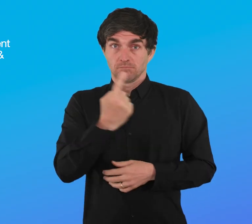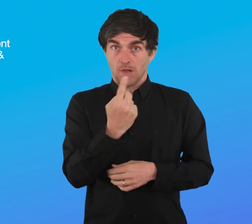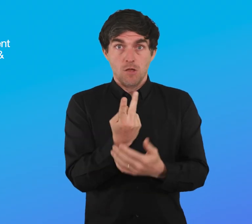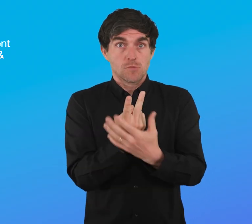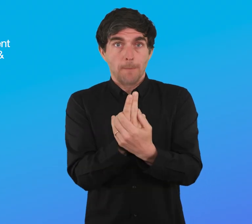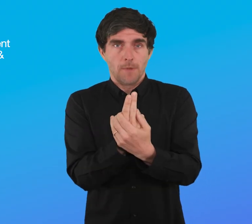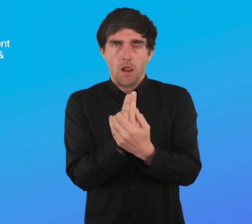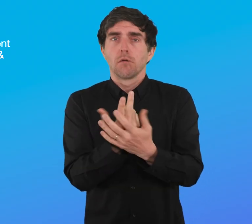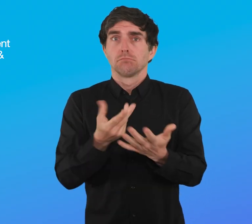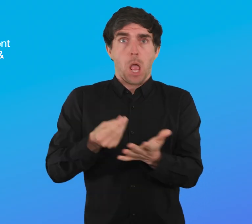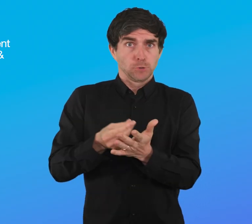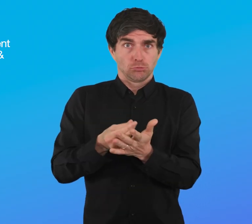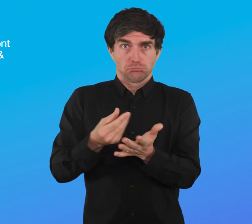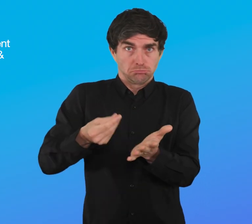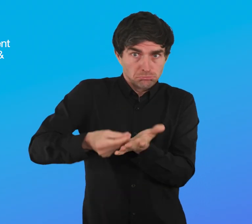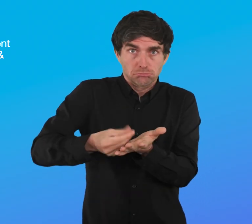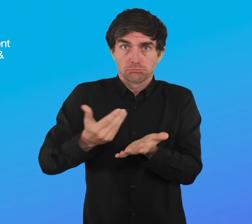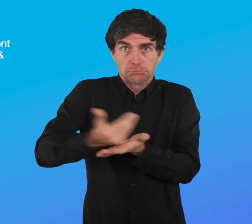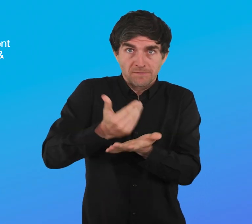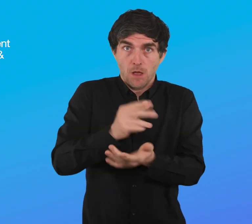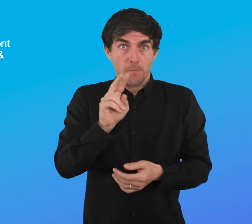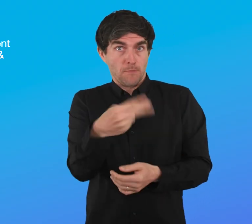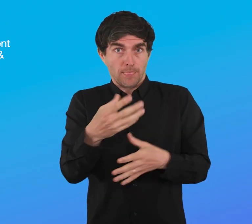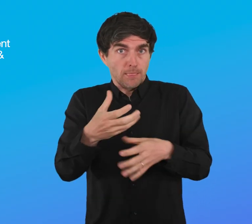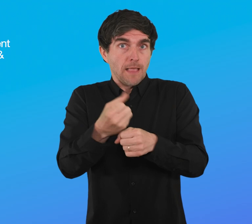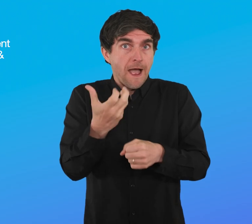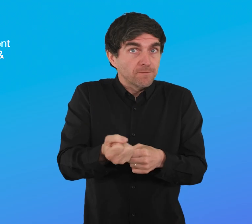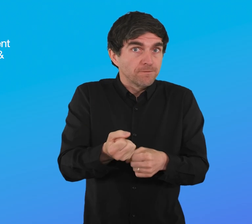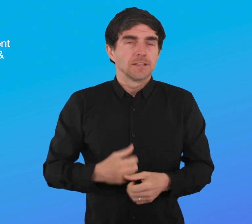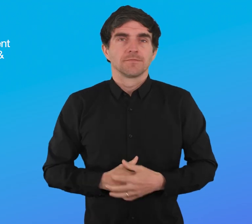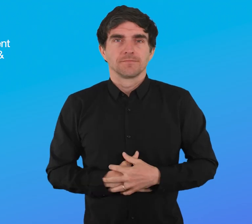• if you are a couple, how much money and savings you both have.